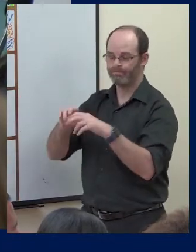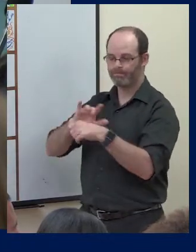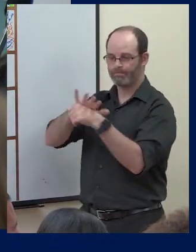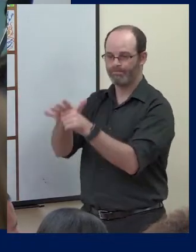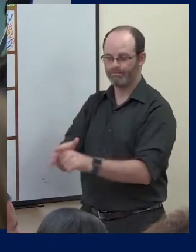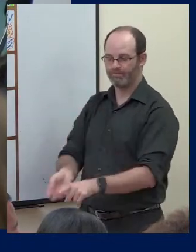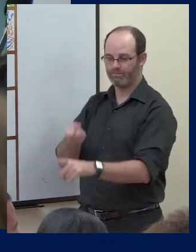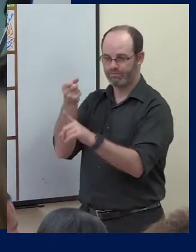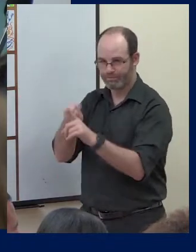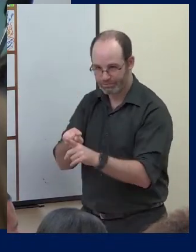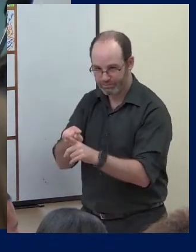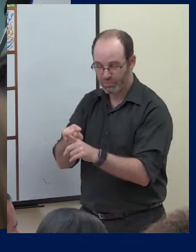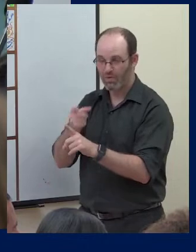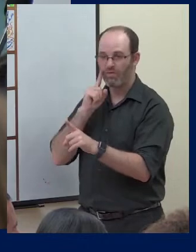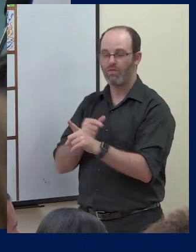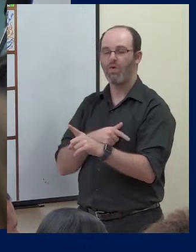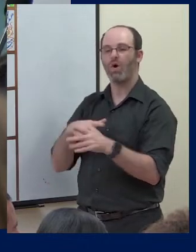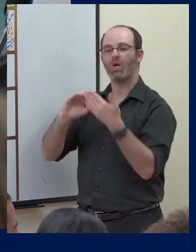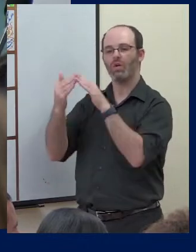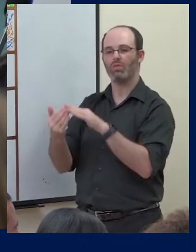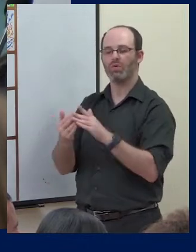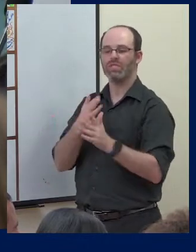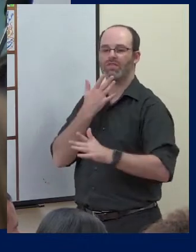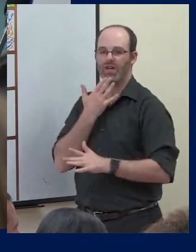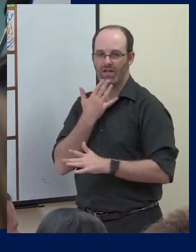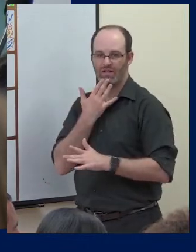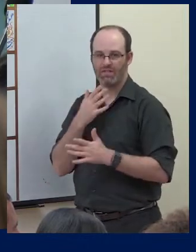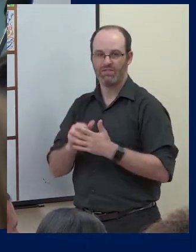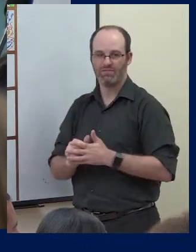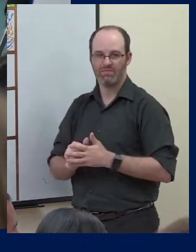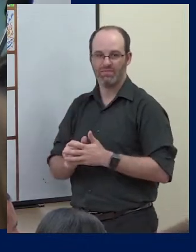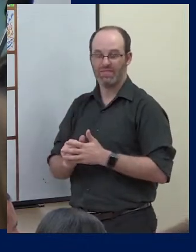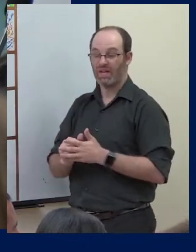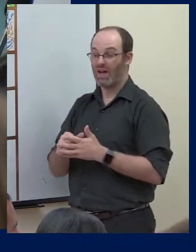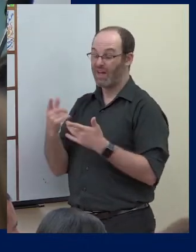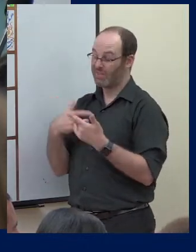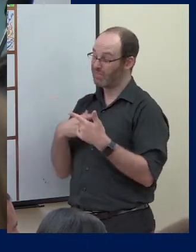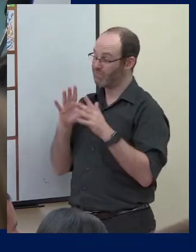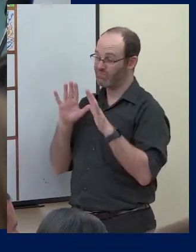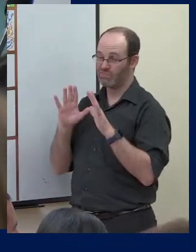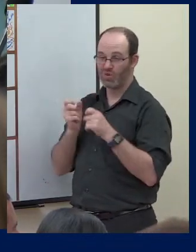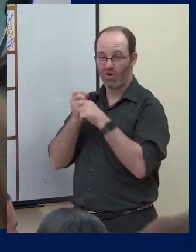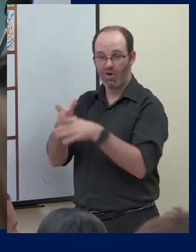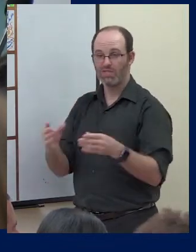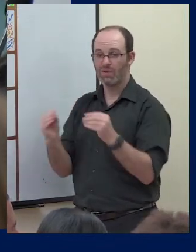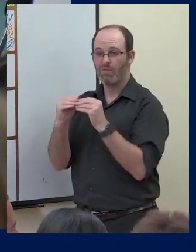on communities of Culler have resulted in greater reports of depression, anxiety, and